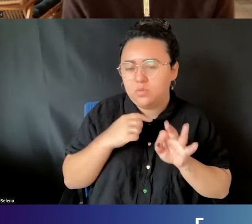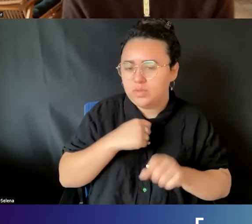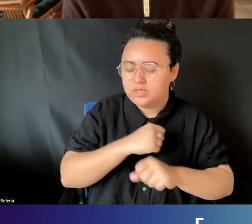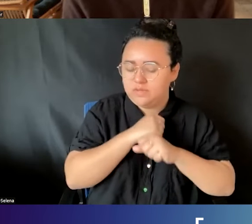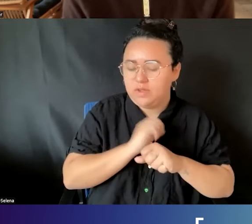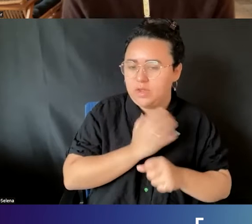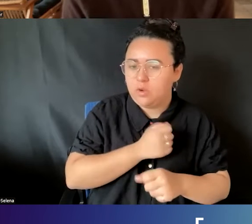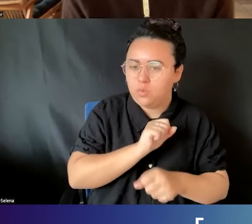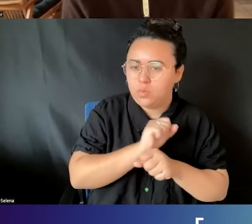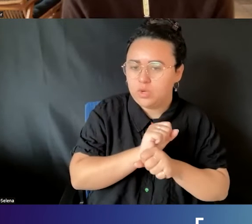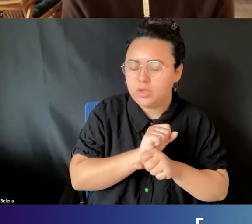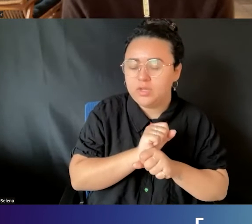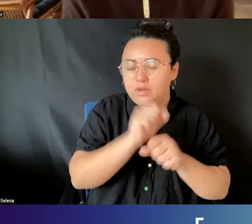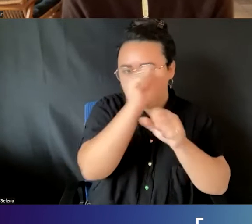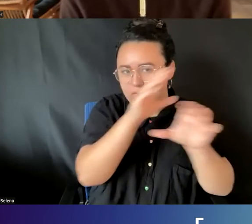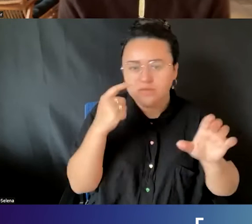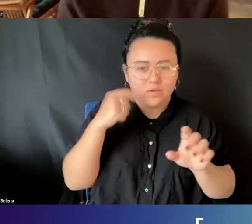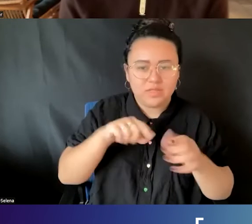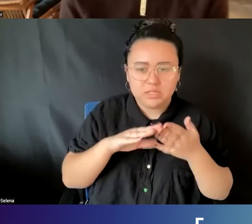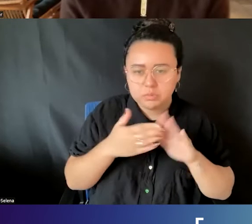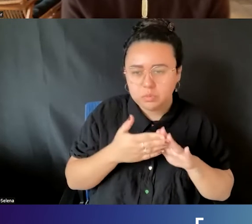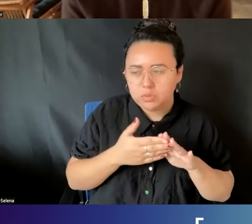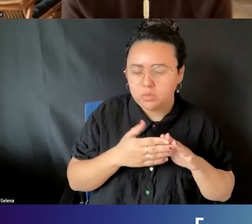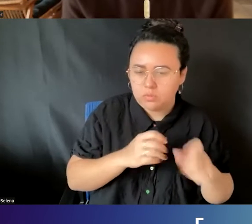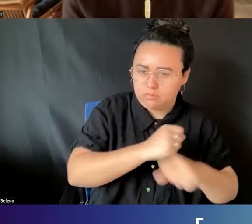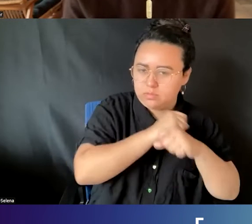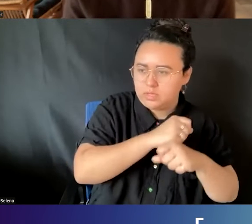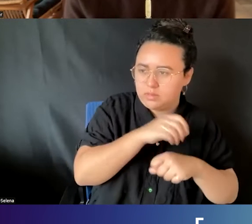for this community that we and an industry that we want to work in.